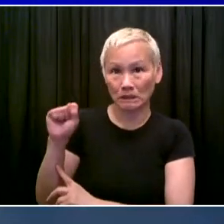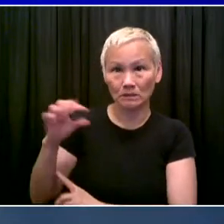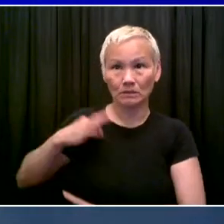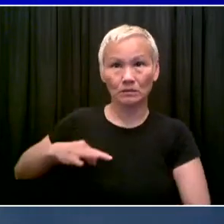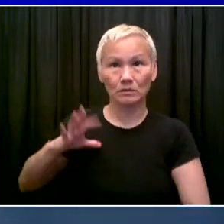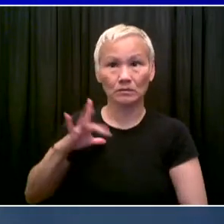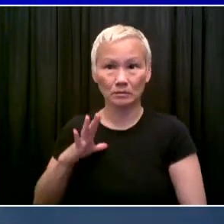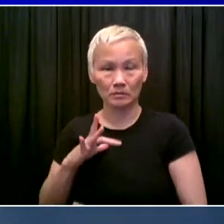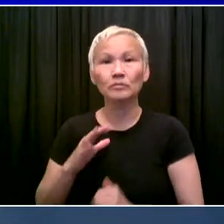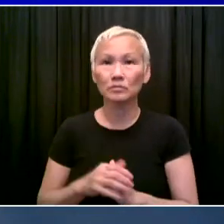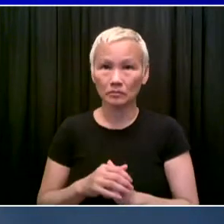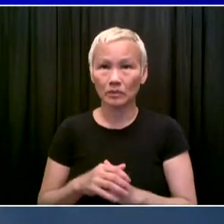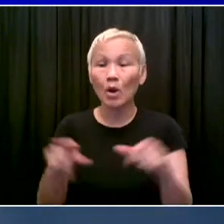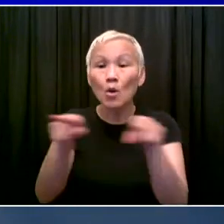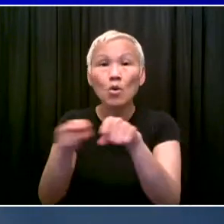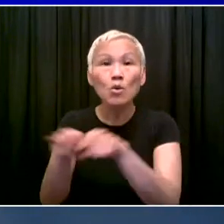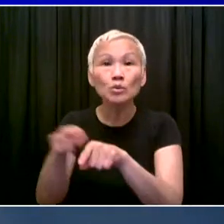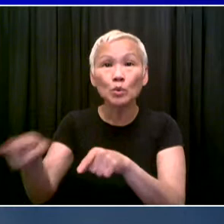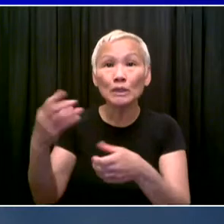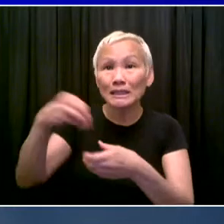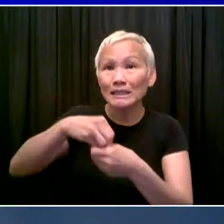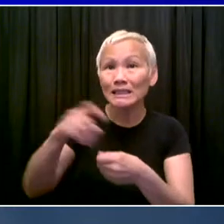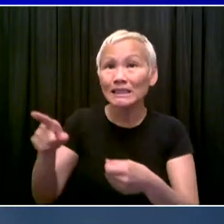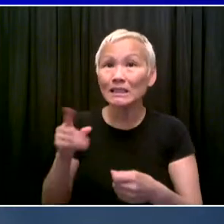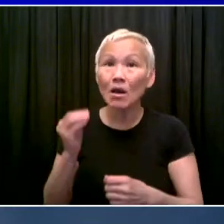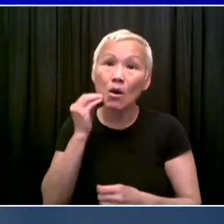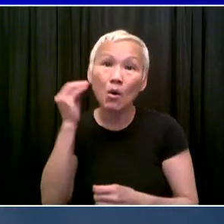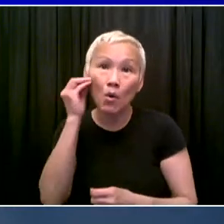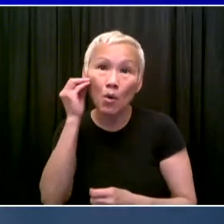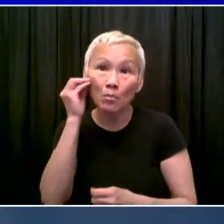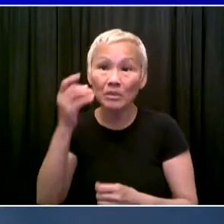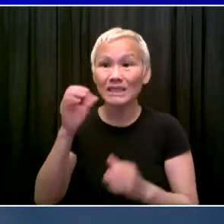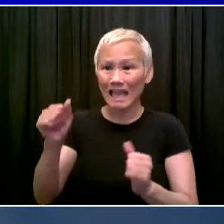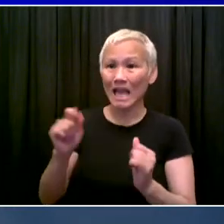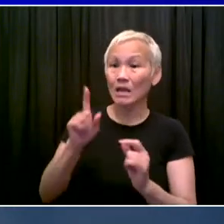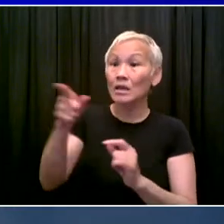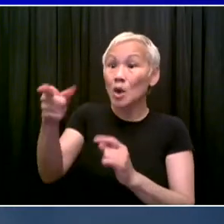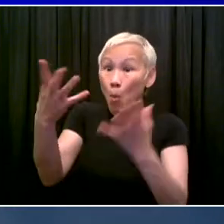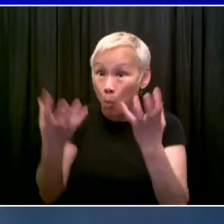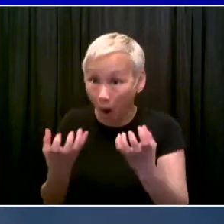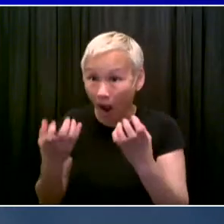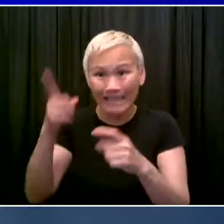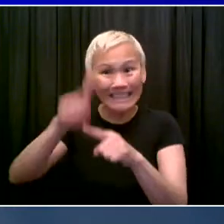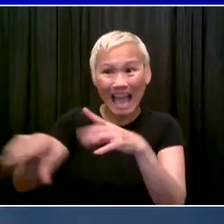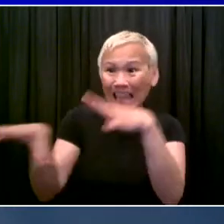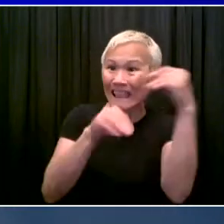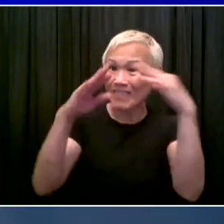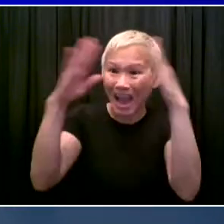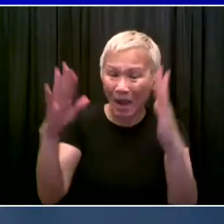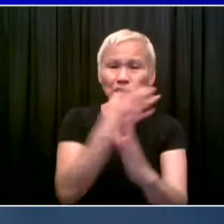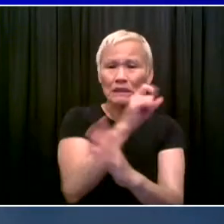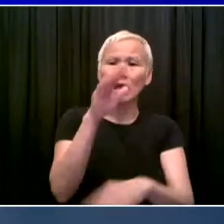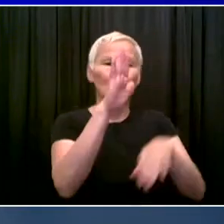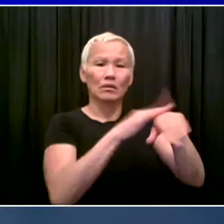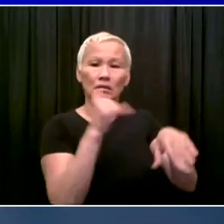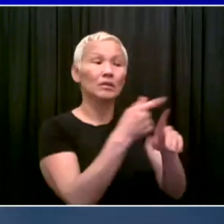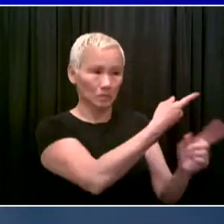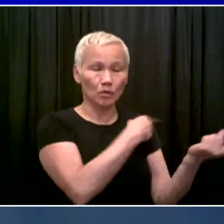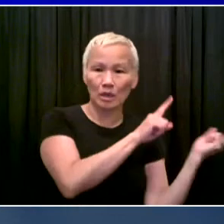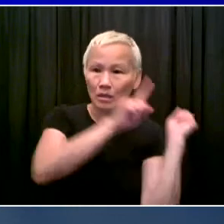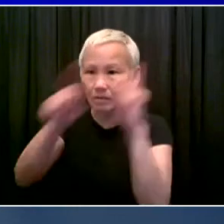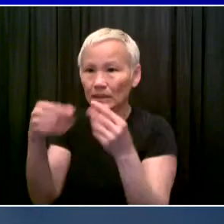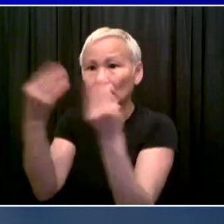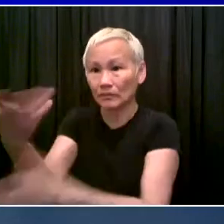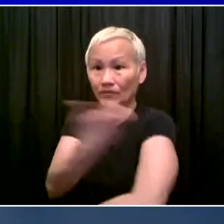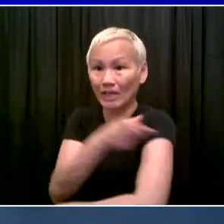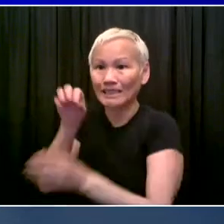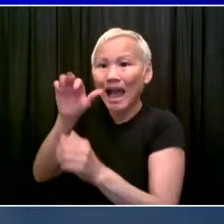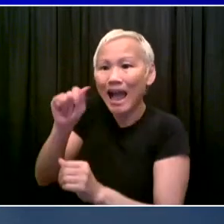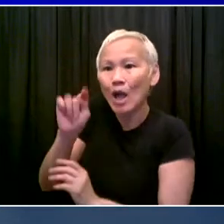EFFORTS, THE